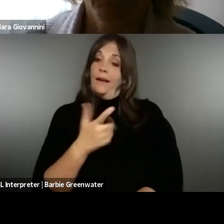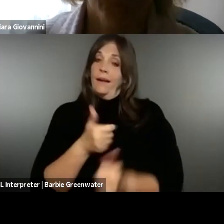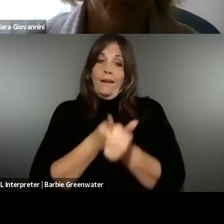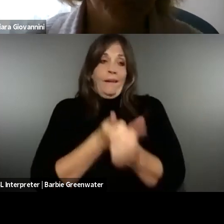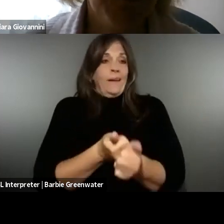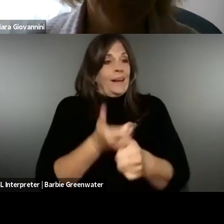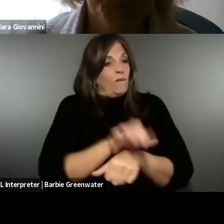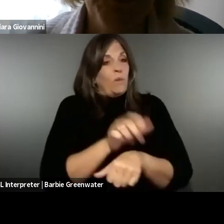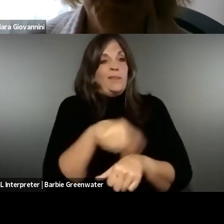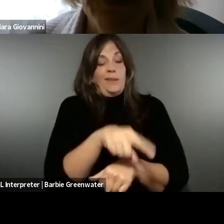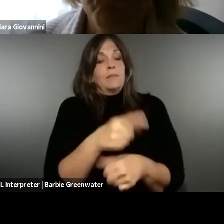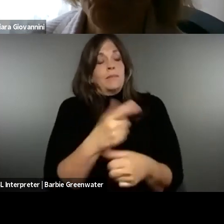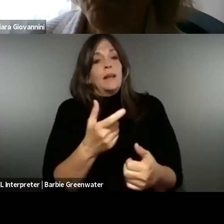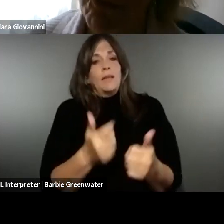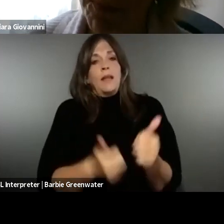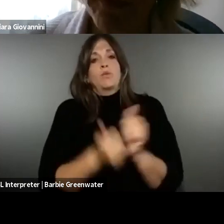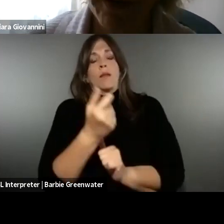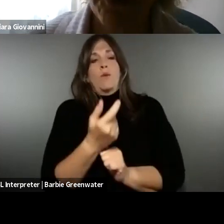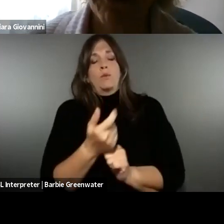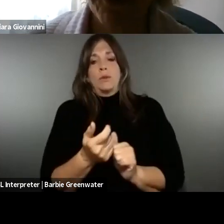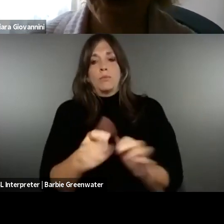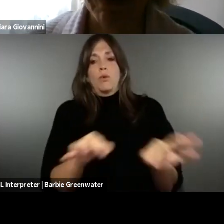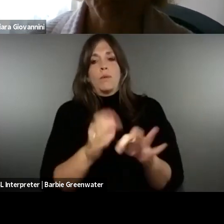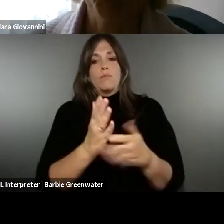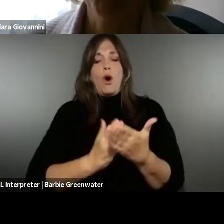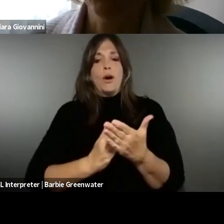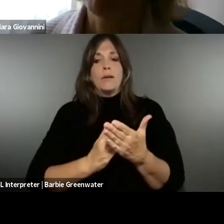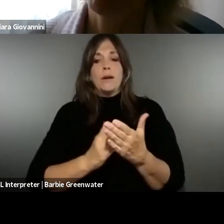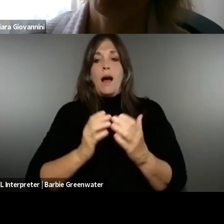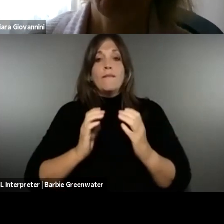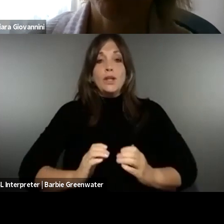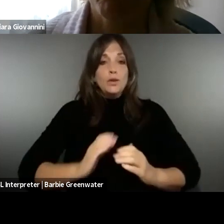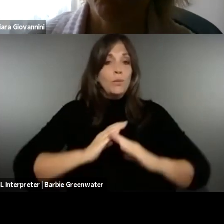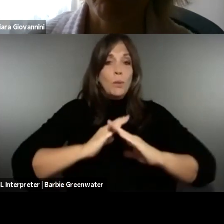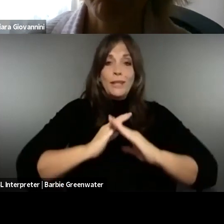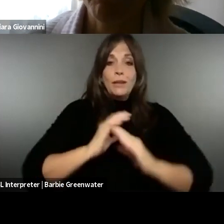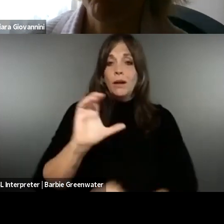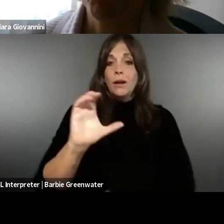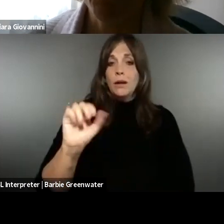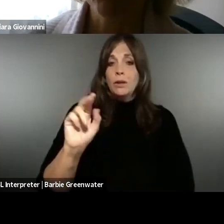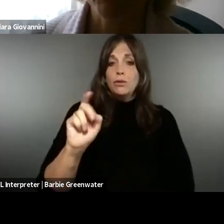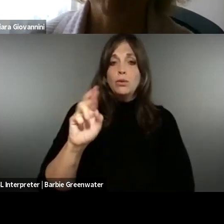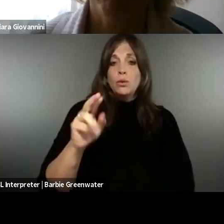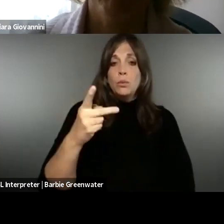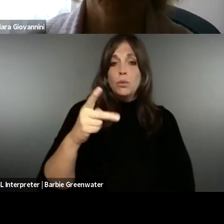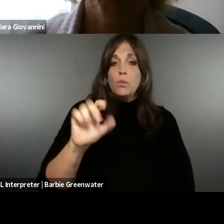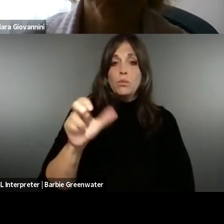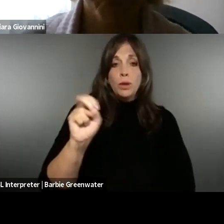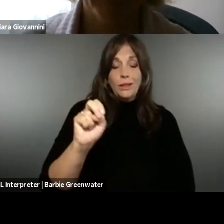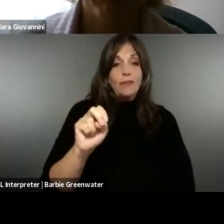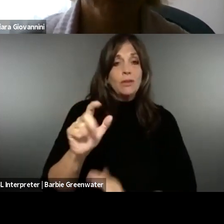did you want to add something? >> CHIARA GIOVANNINI: Yes, speaking about enforcement, I can tell you that enforcement is one of the most